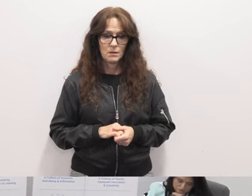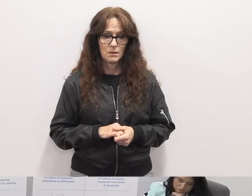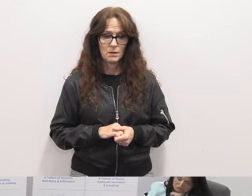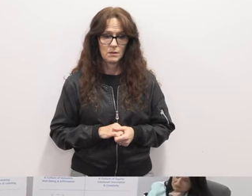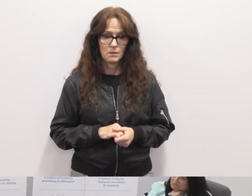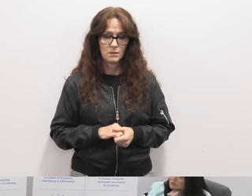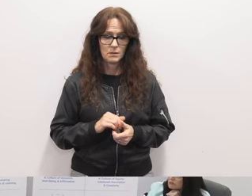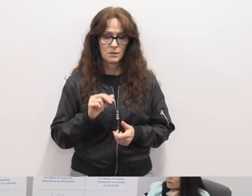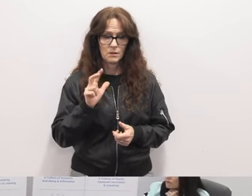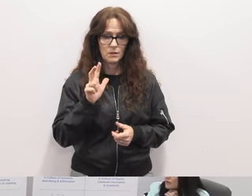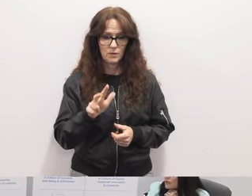Yeah.